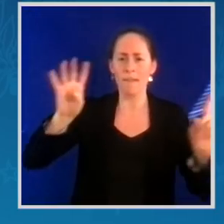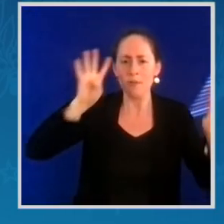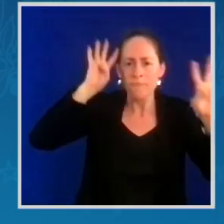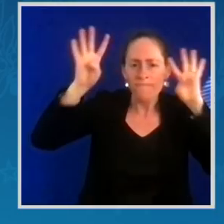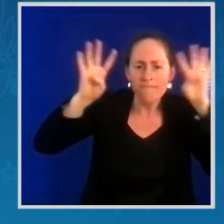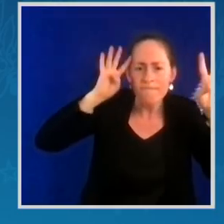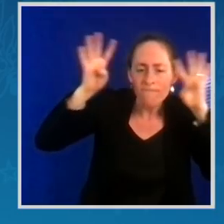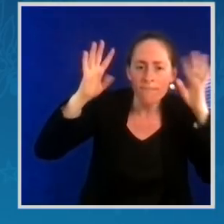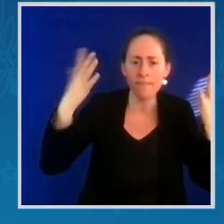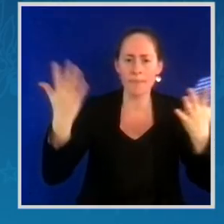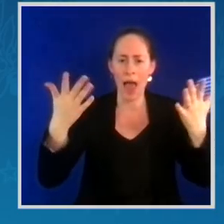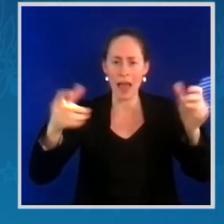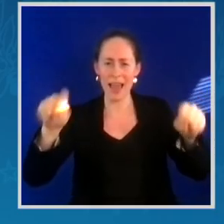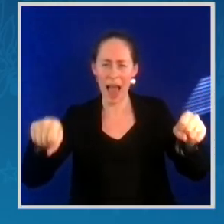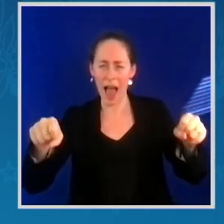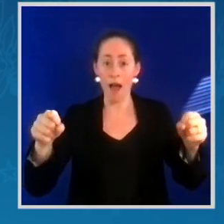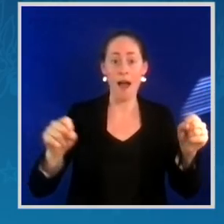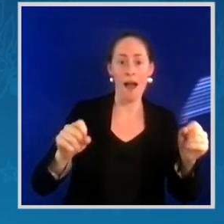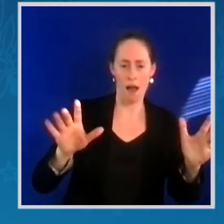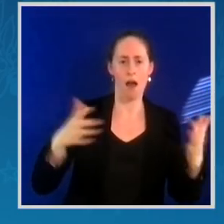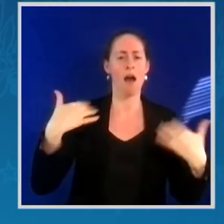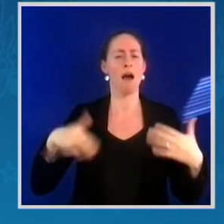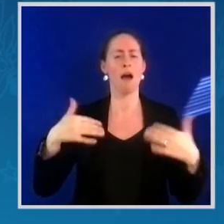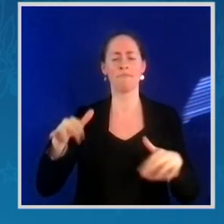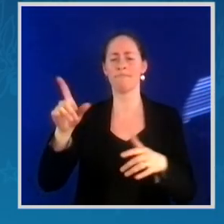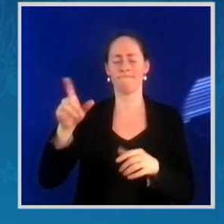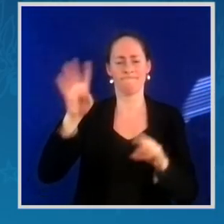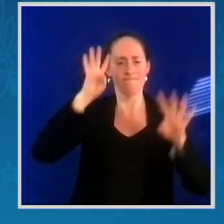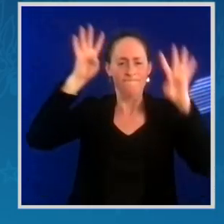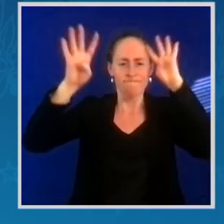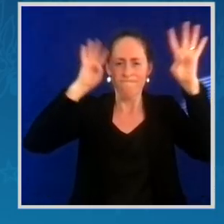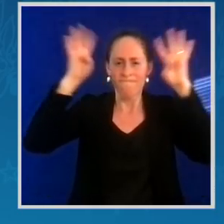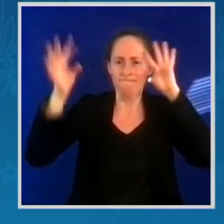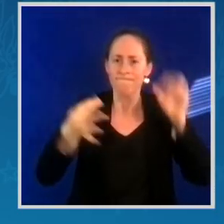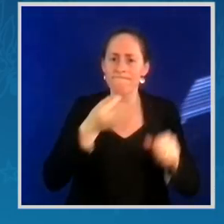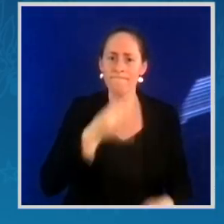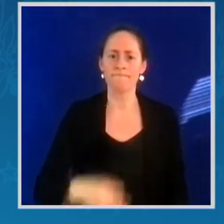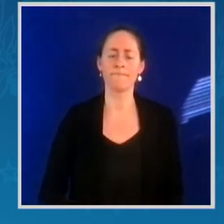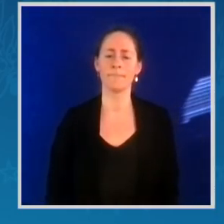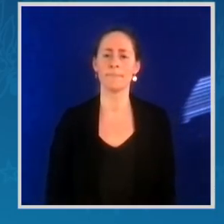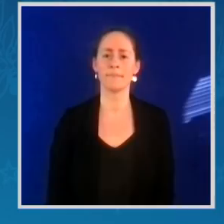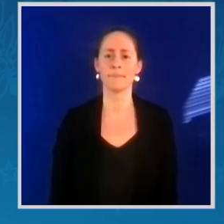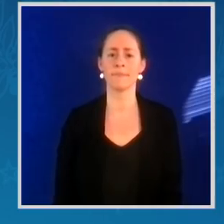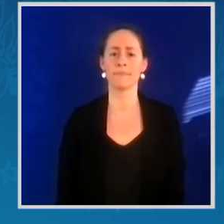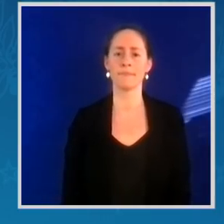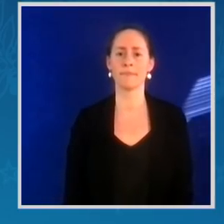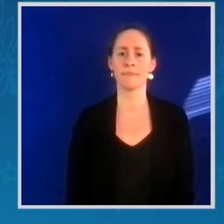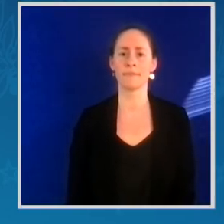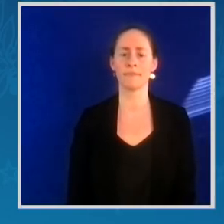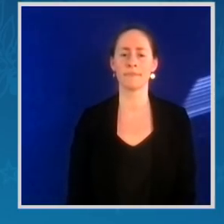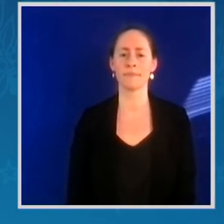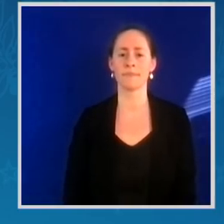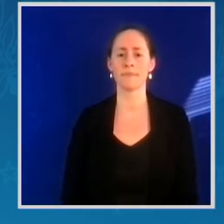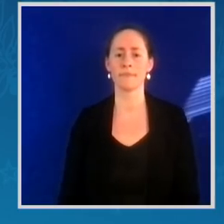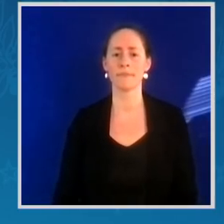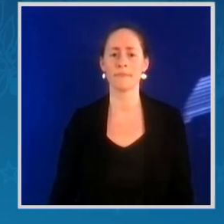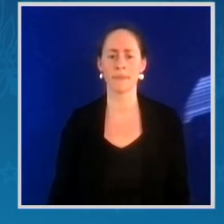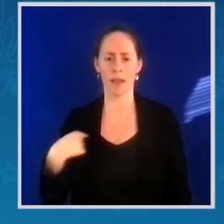because they have to be thoughtful about creating out a situation that may be unpredictable, something that is productive.